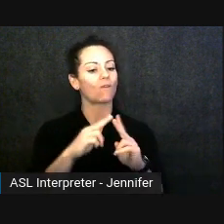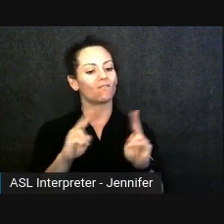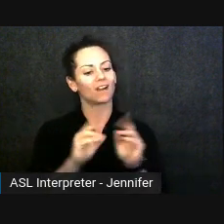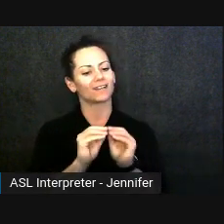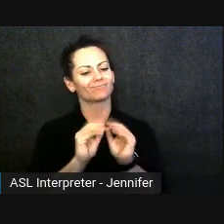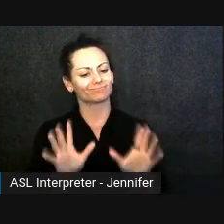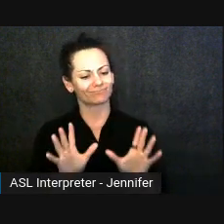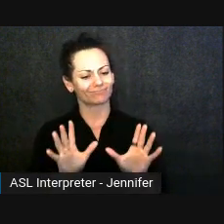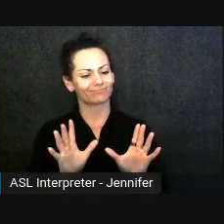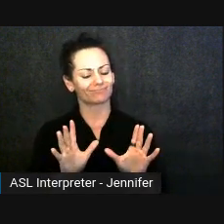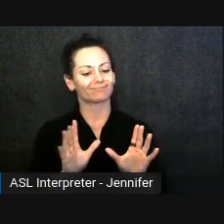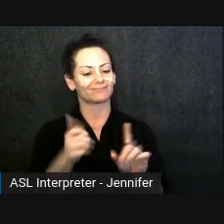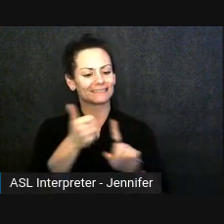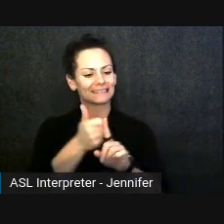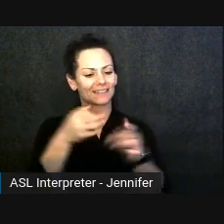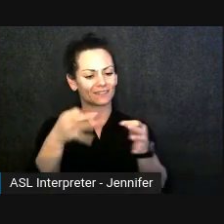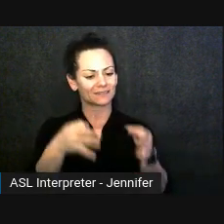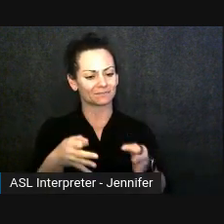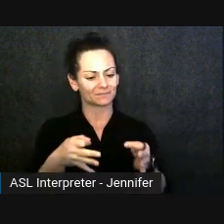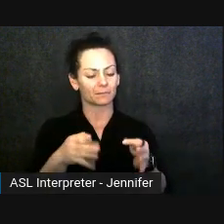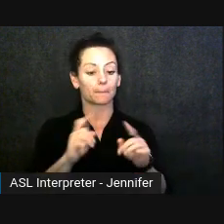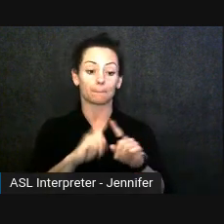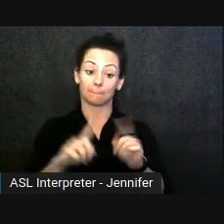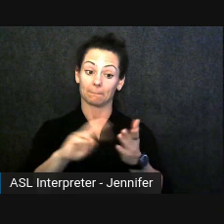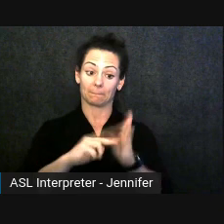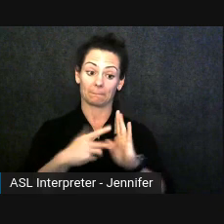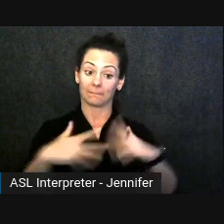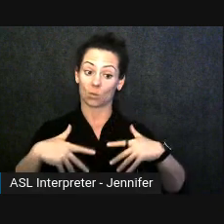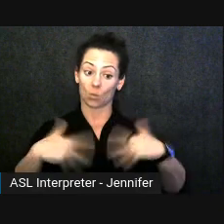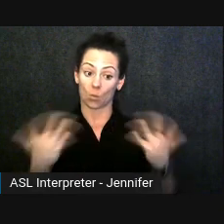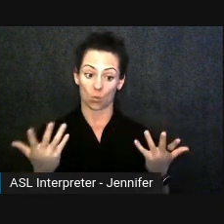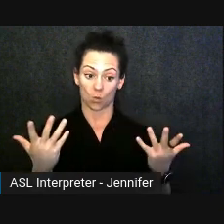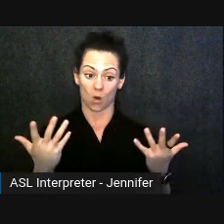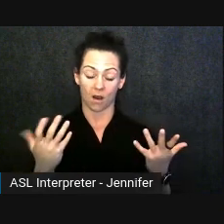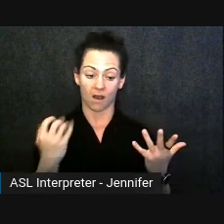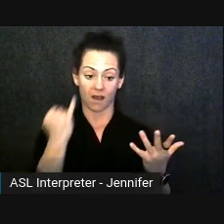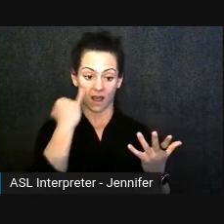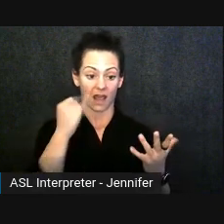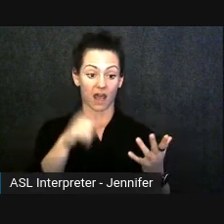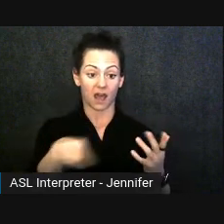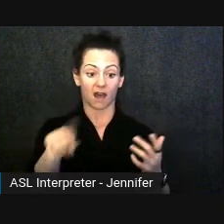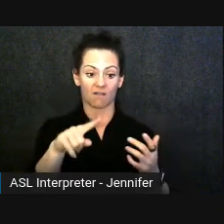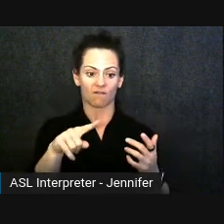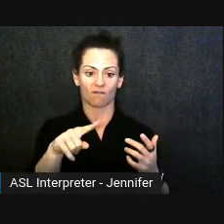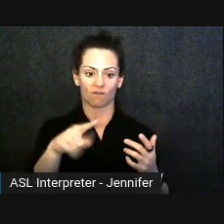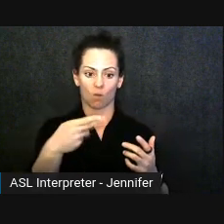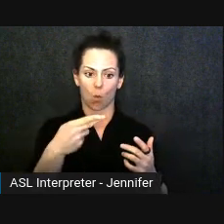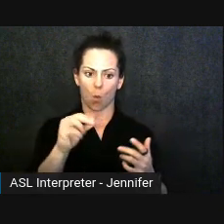but this means that folks who are in hosting have a critical role